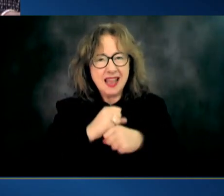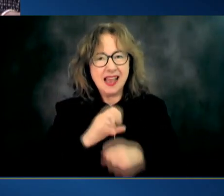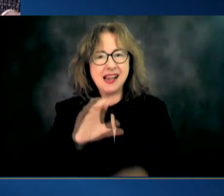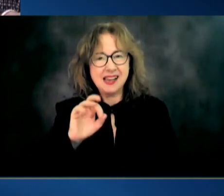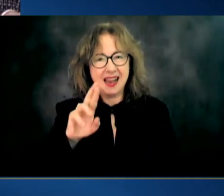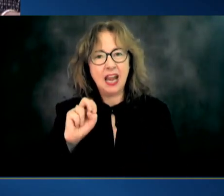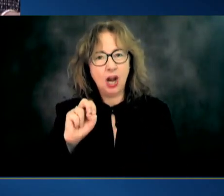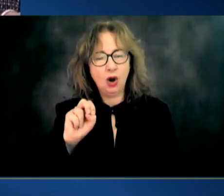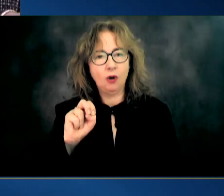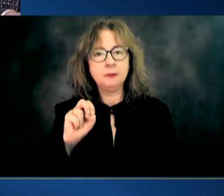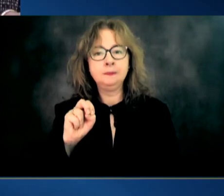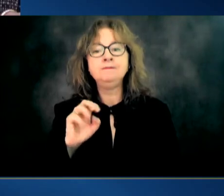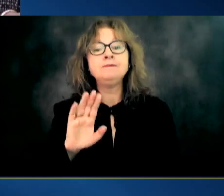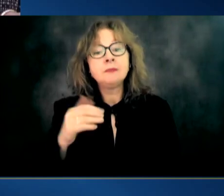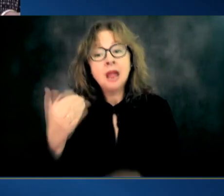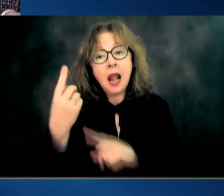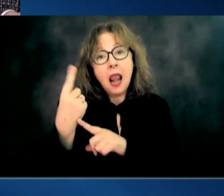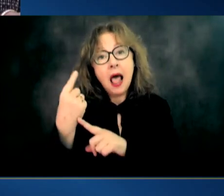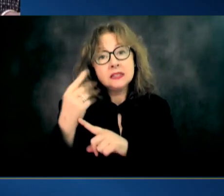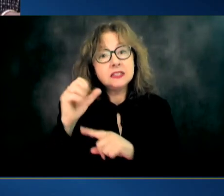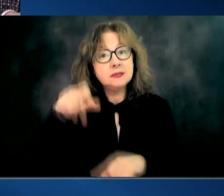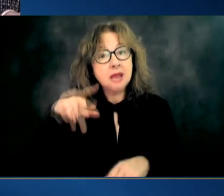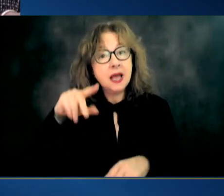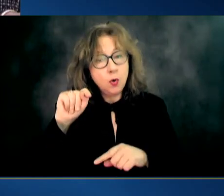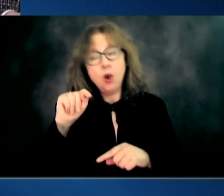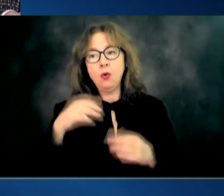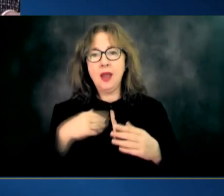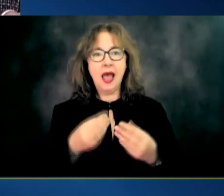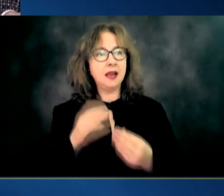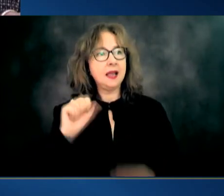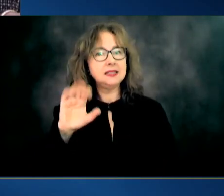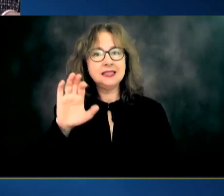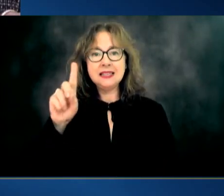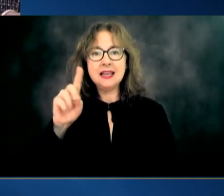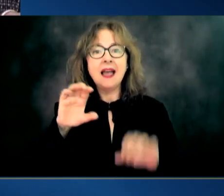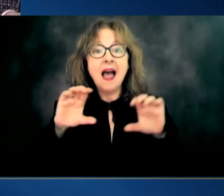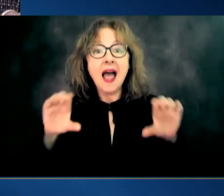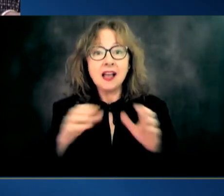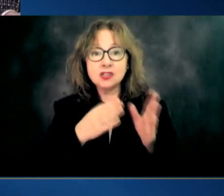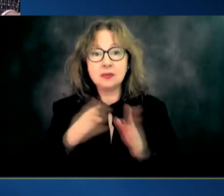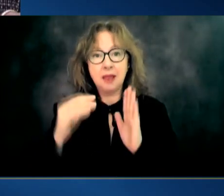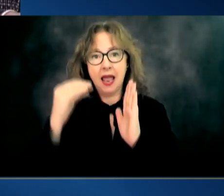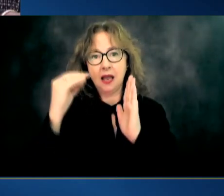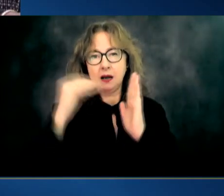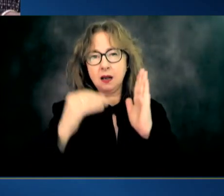CMS released a sickle cell disease action plan that outlines what we are doing across all of